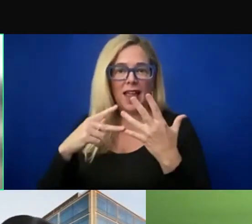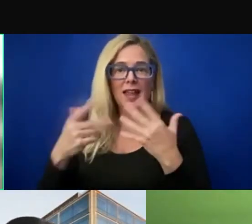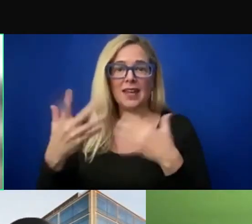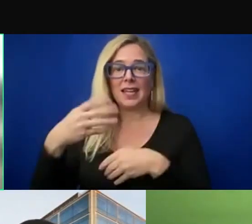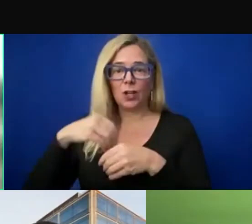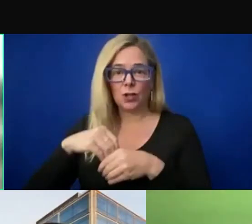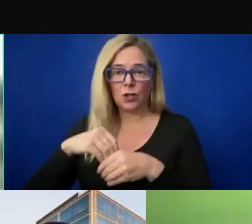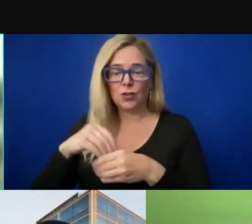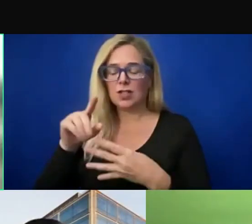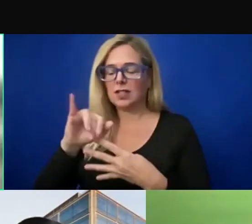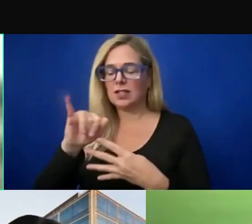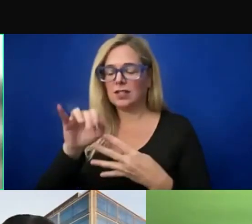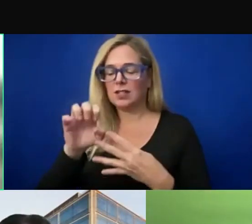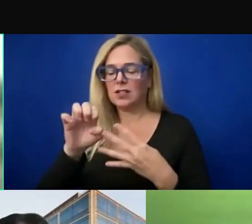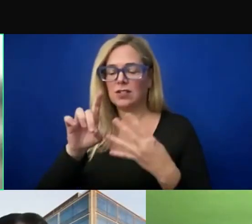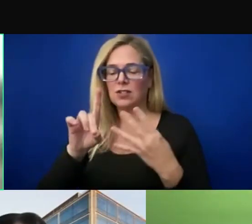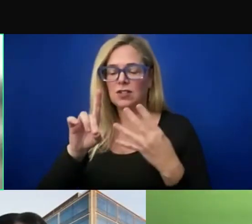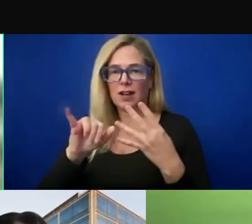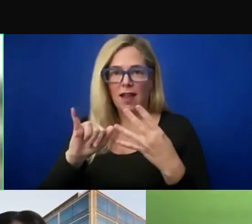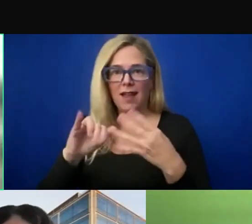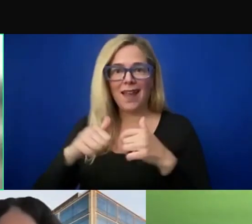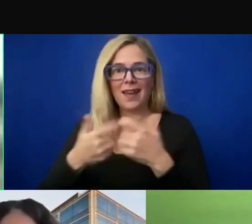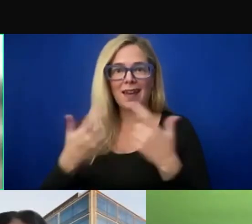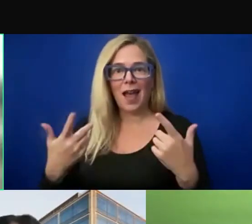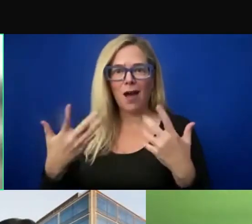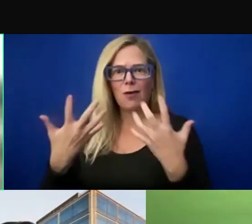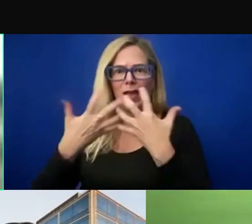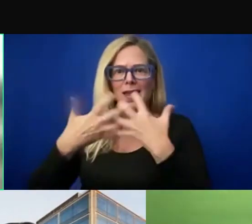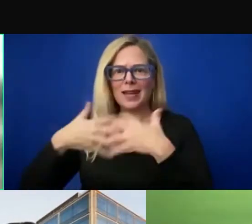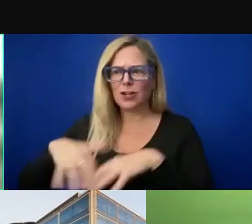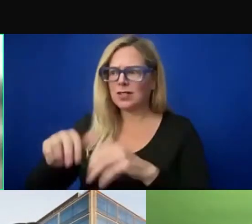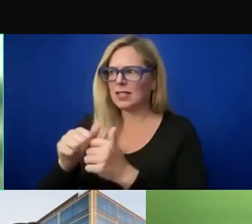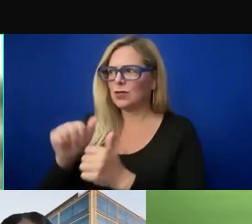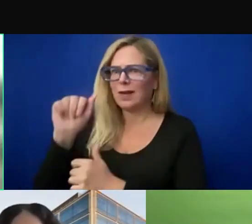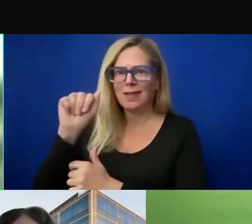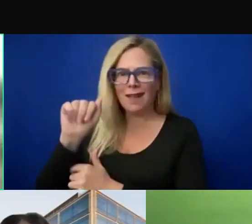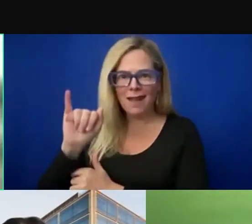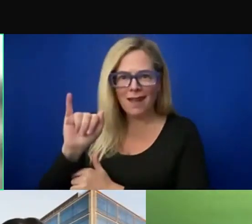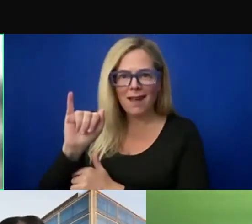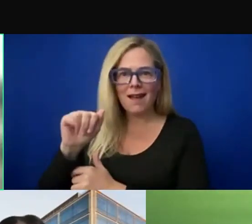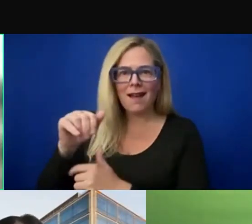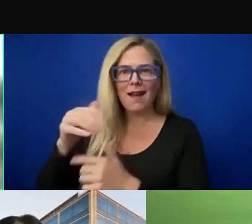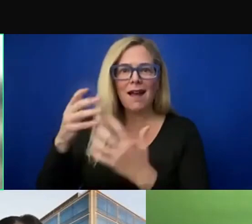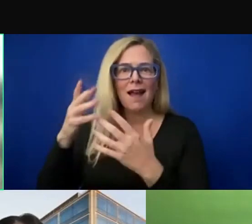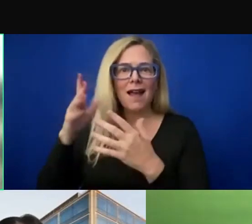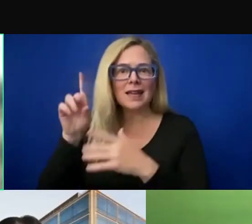at the intersections of AI, disability, and healthcare for a more inclusive and equitable